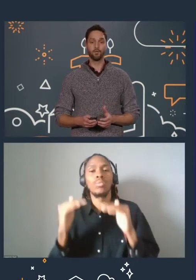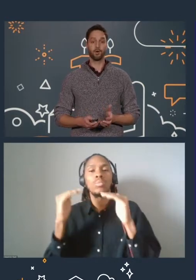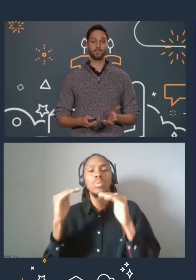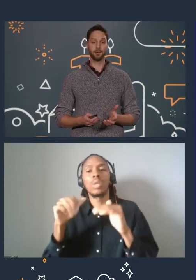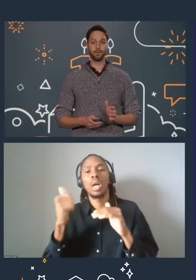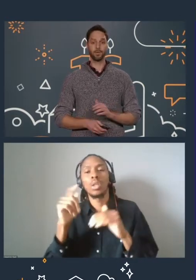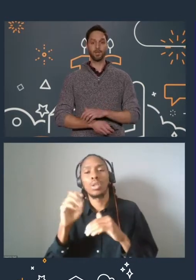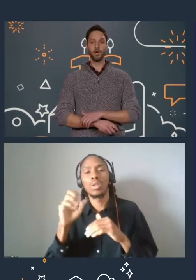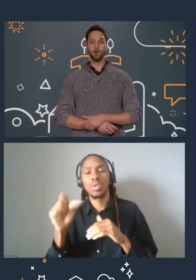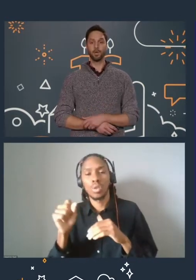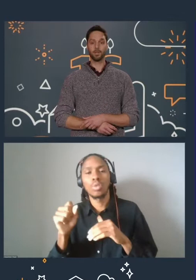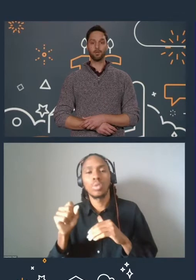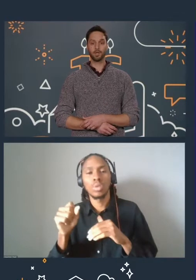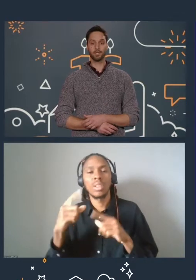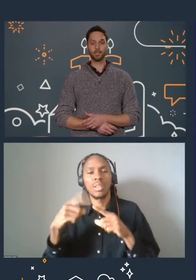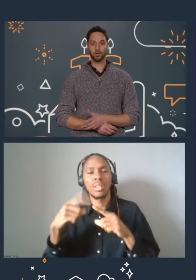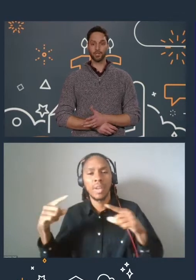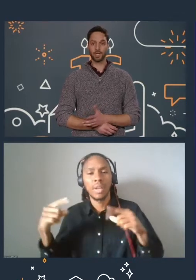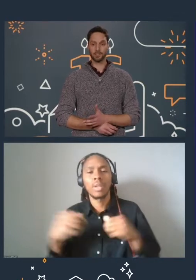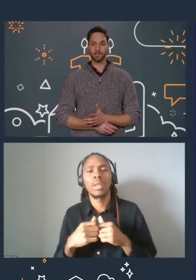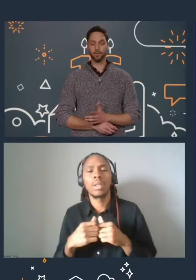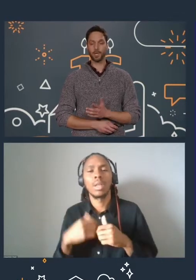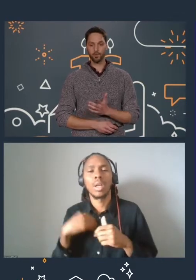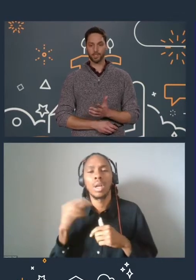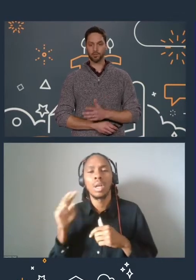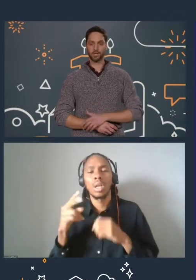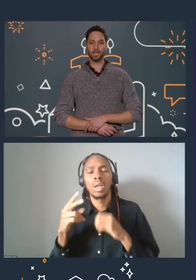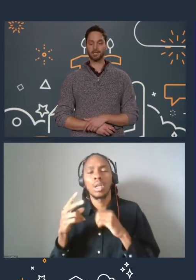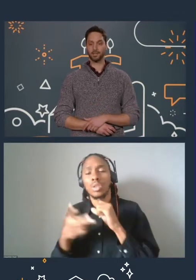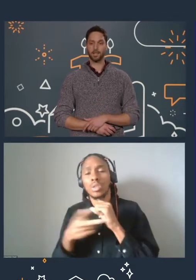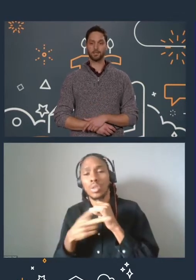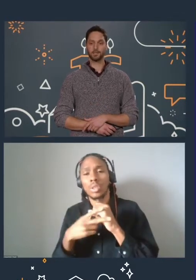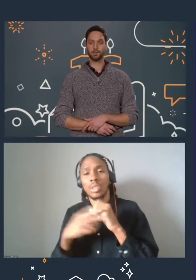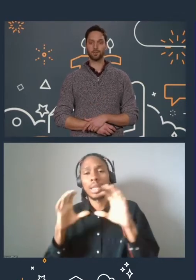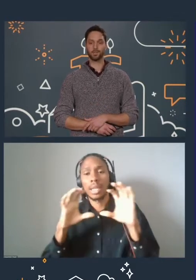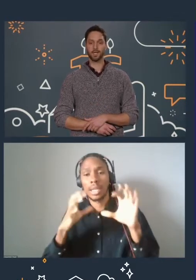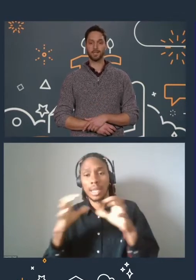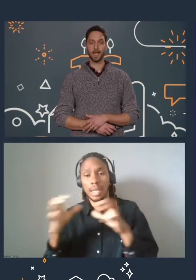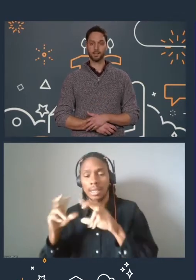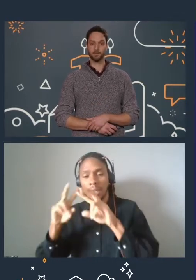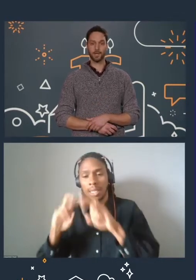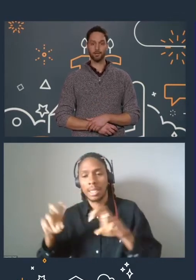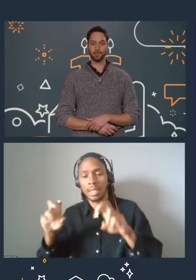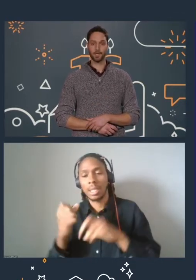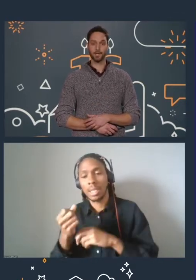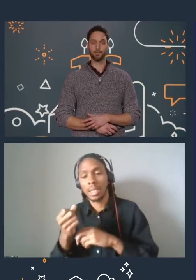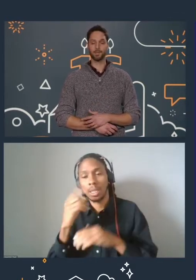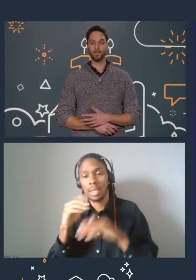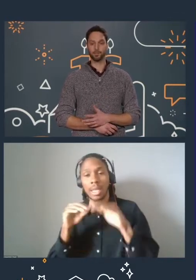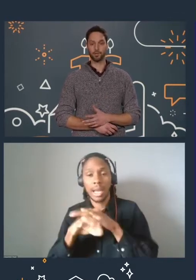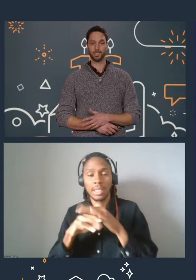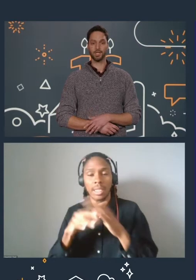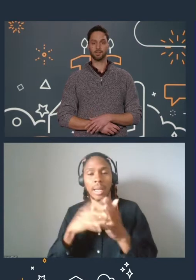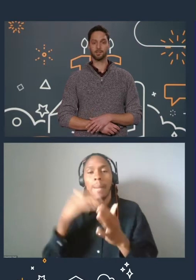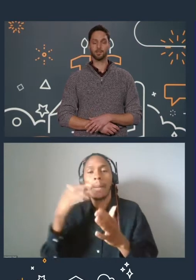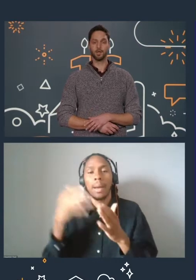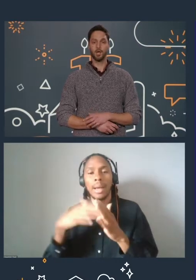For example, we can look at storage class analysis to understand access patterns and optimize storage classes.